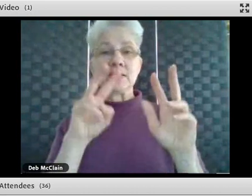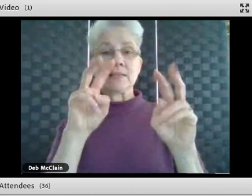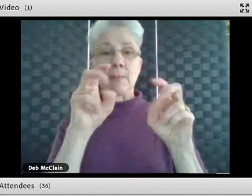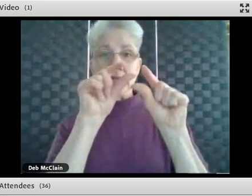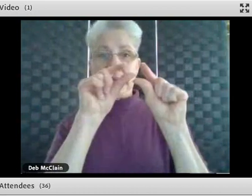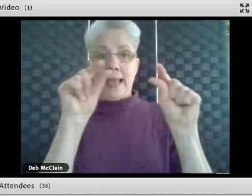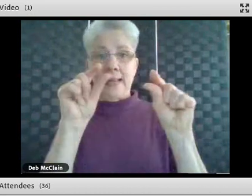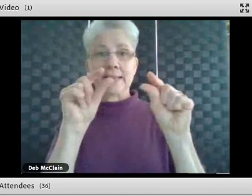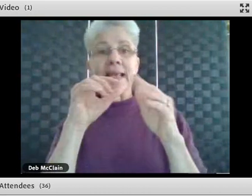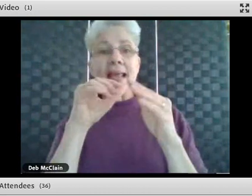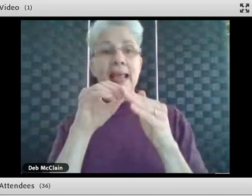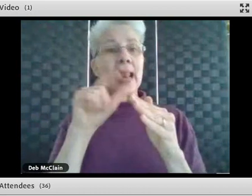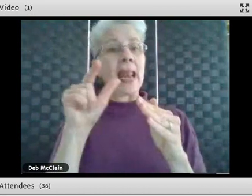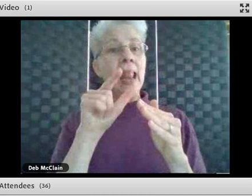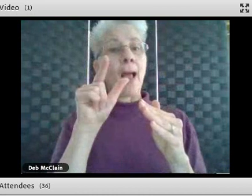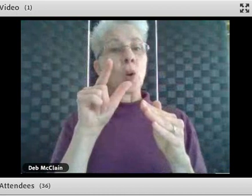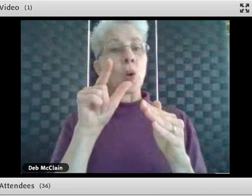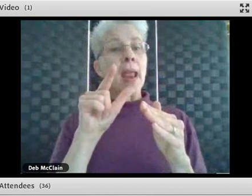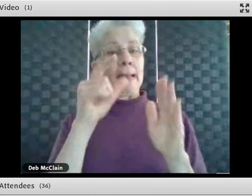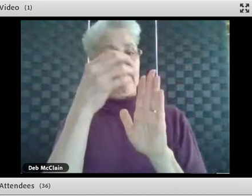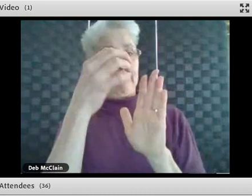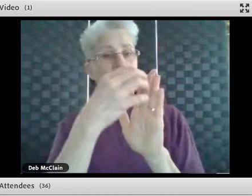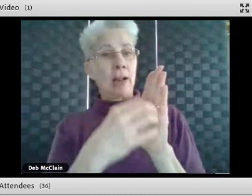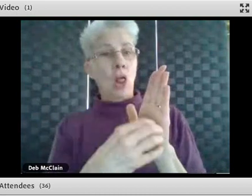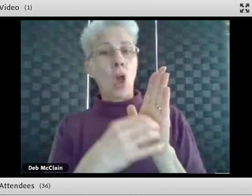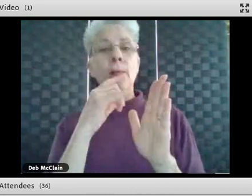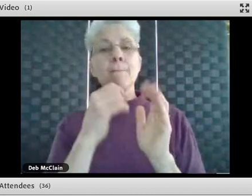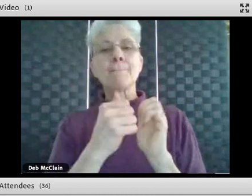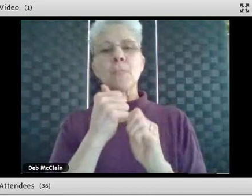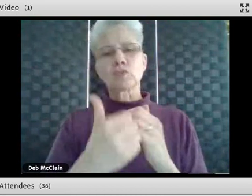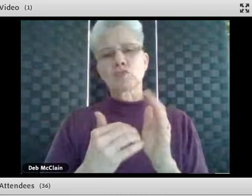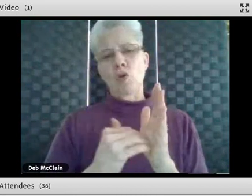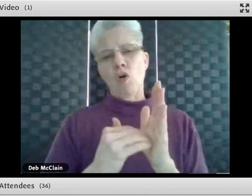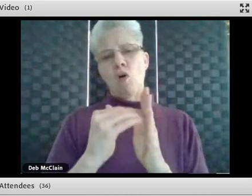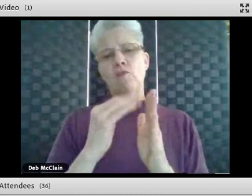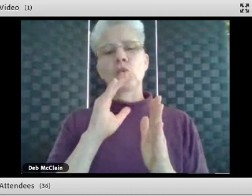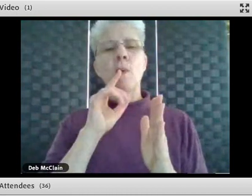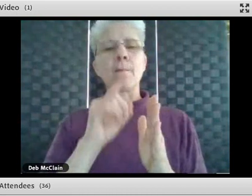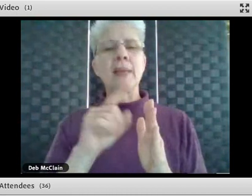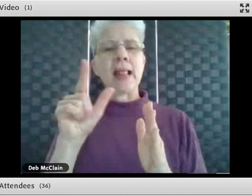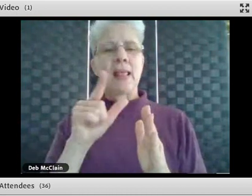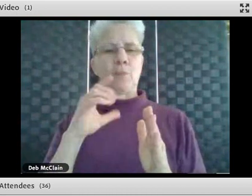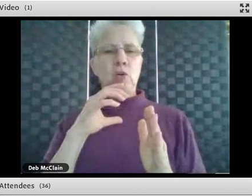within a library catalog, more often than not, they will be Library of Congress Subject Headings.